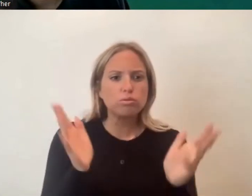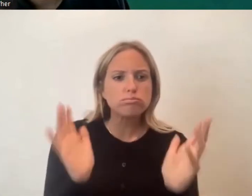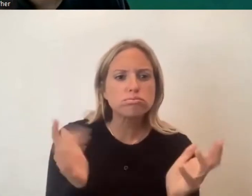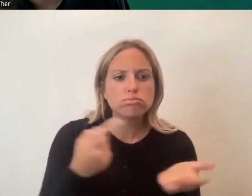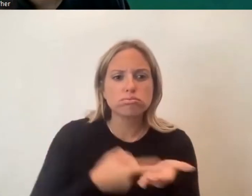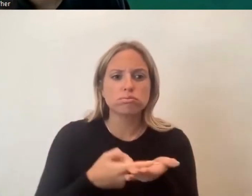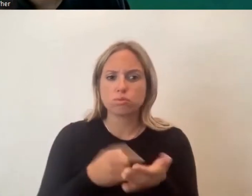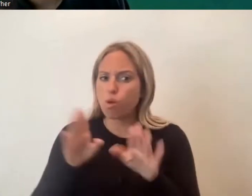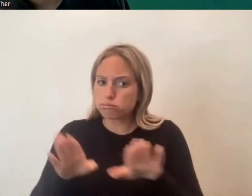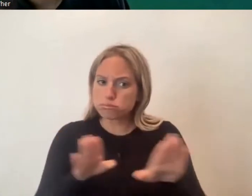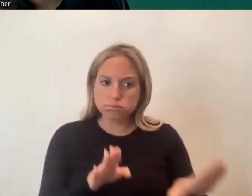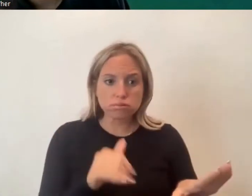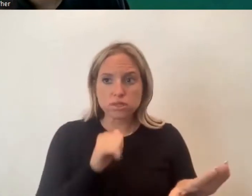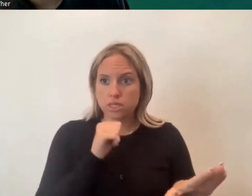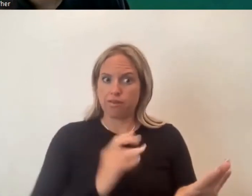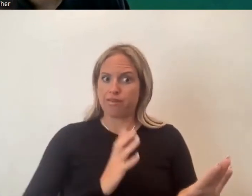It's going to be casual, it's going to be informal.